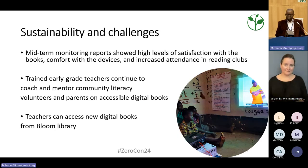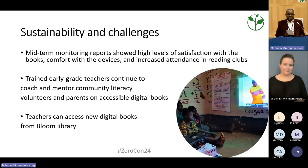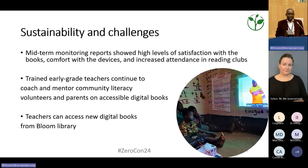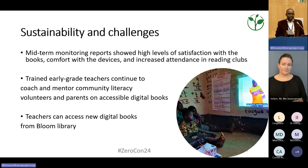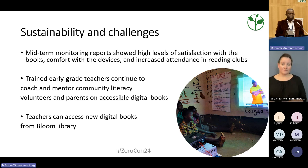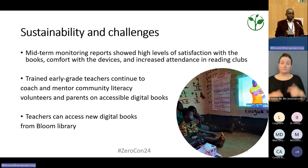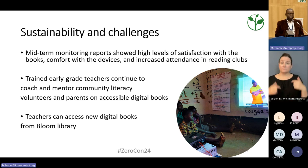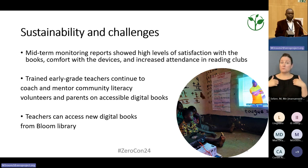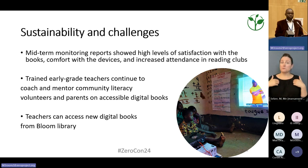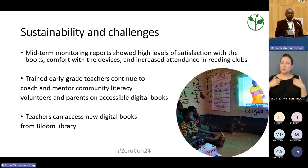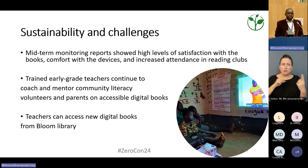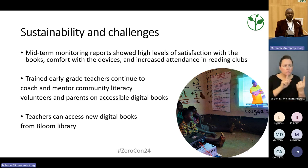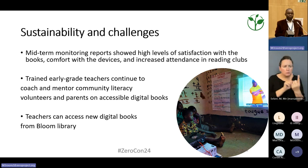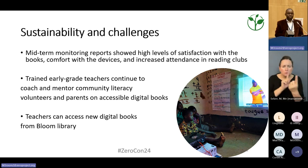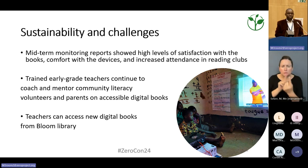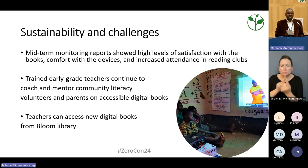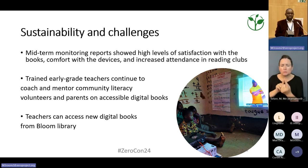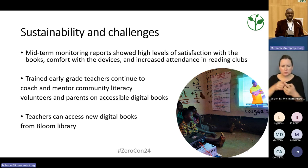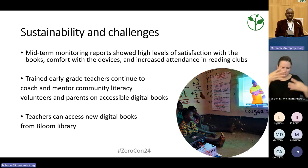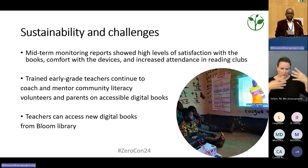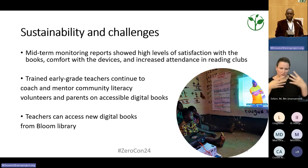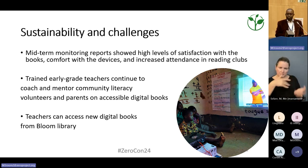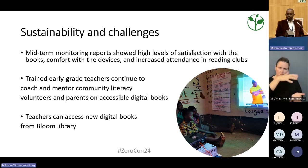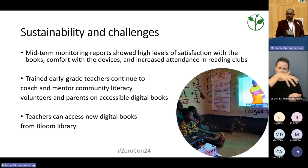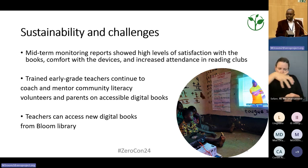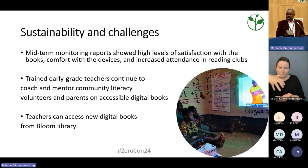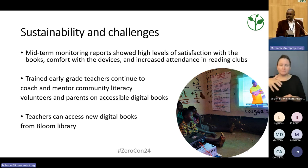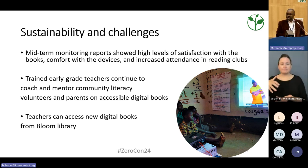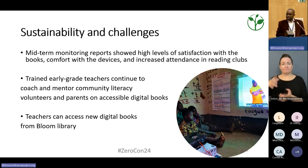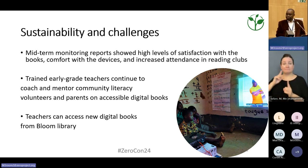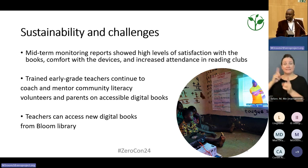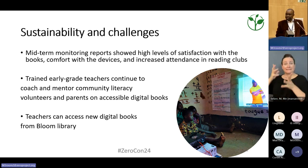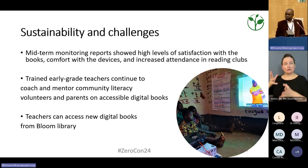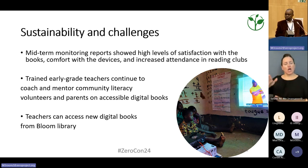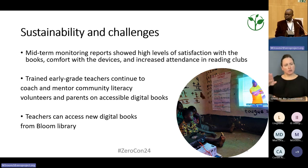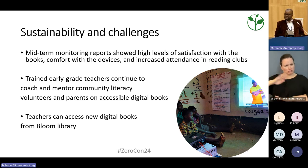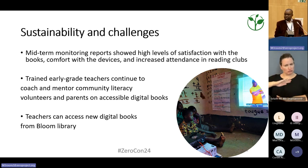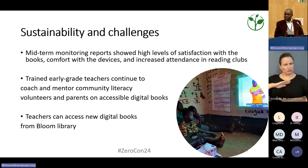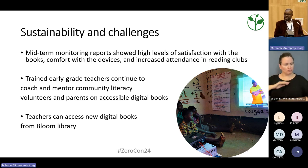the high satisfaction rate from the teachers and the reading volunteers, but we also had high